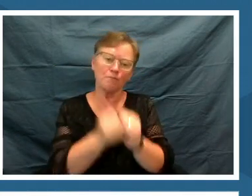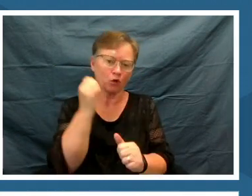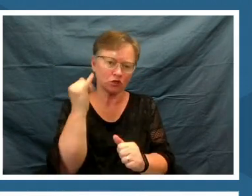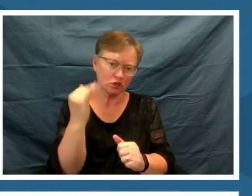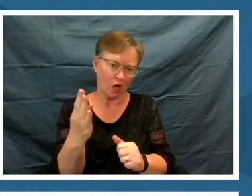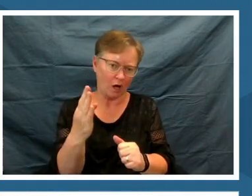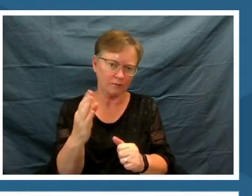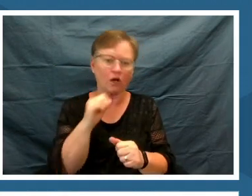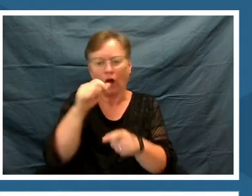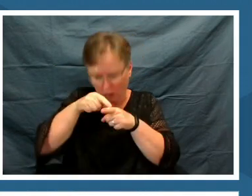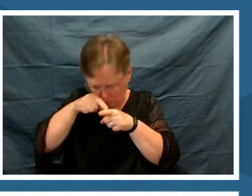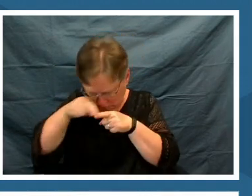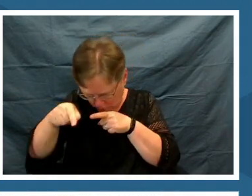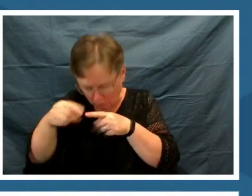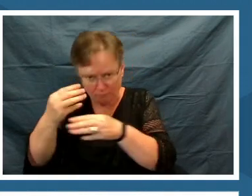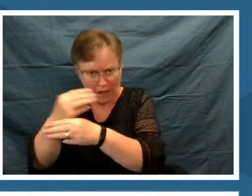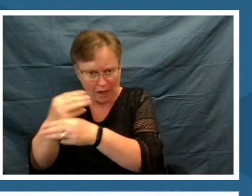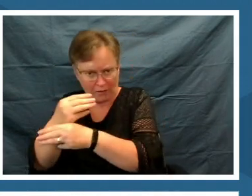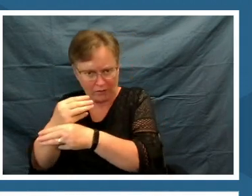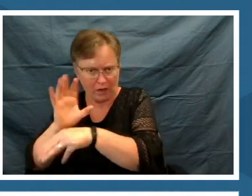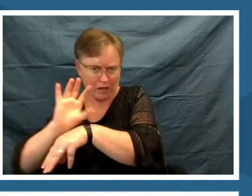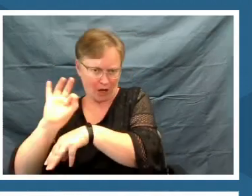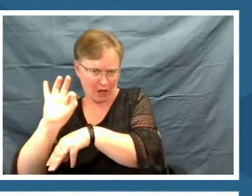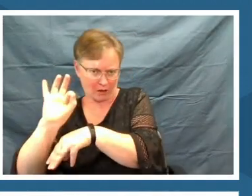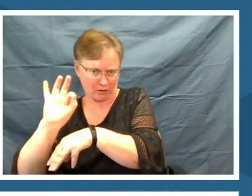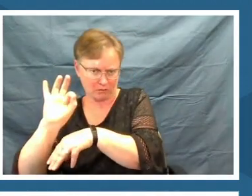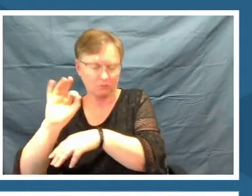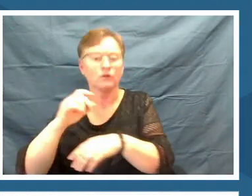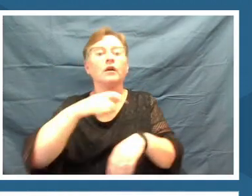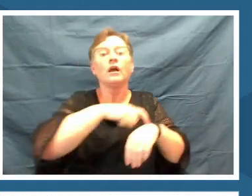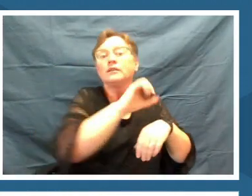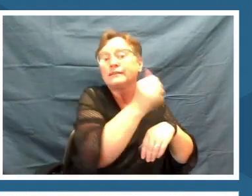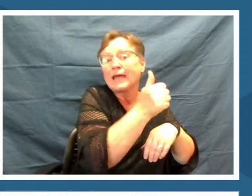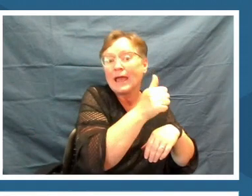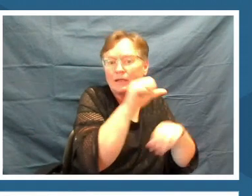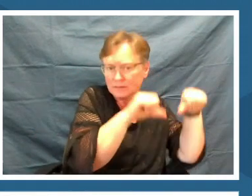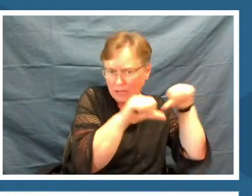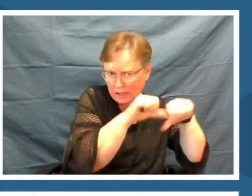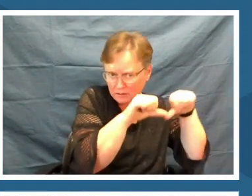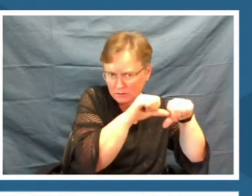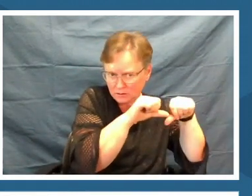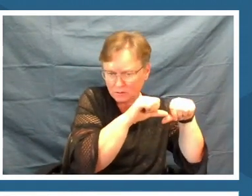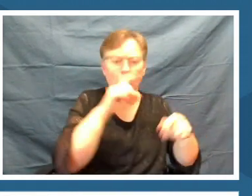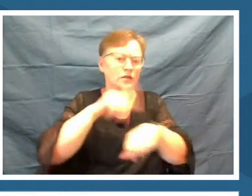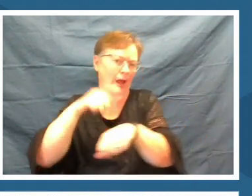their job at 9 00 a.m and science at 10